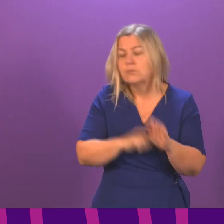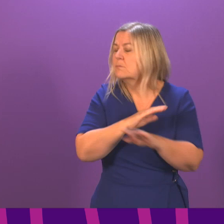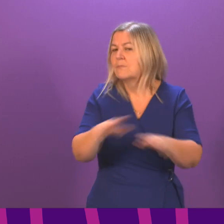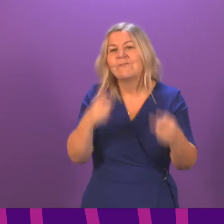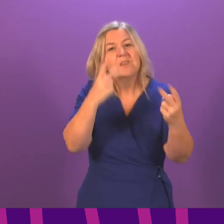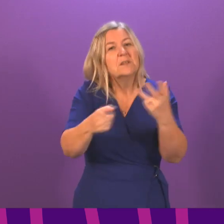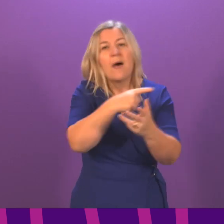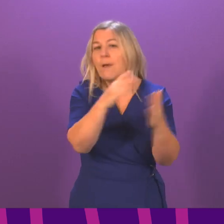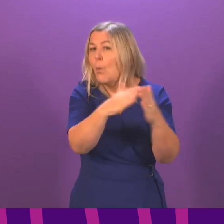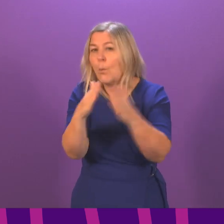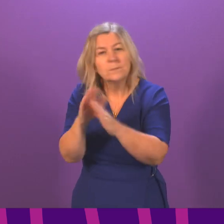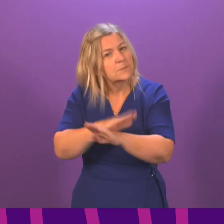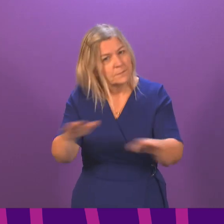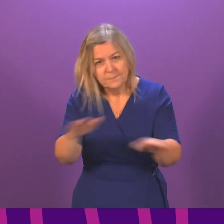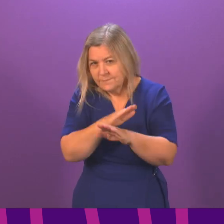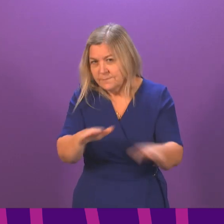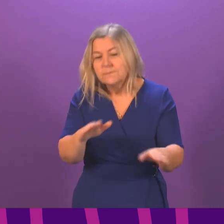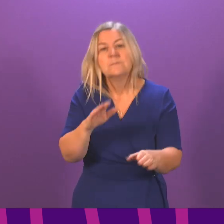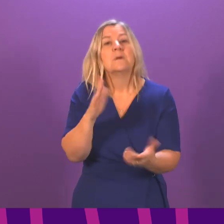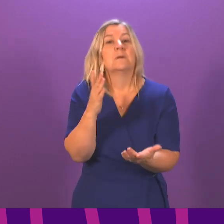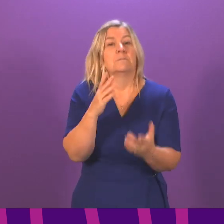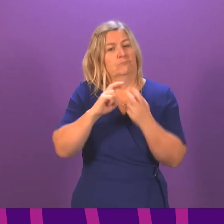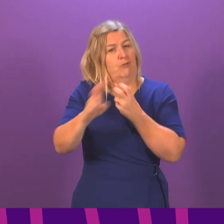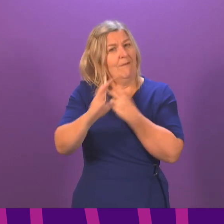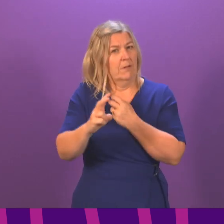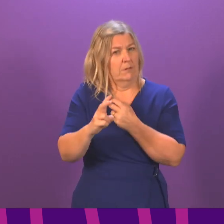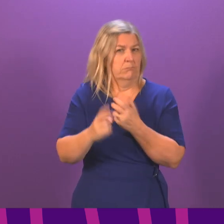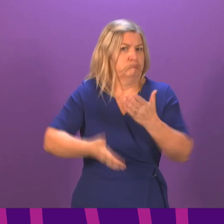homes except for essential purposes; abide by the travel restrictions that are now law;